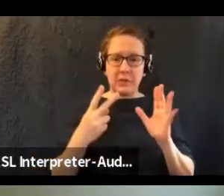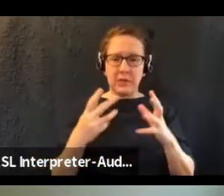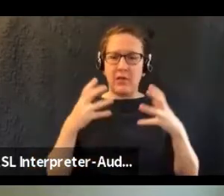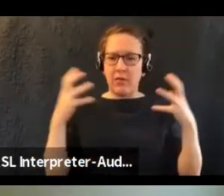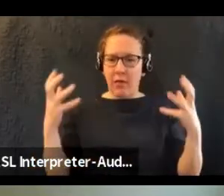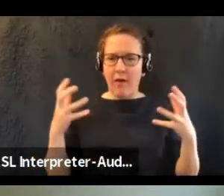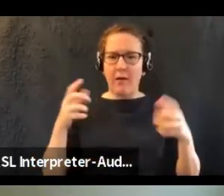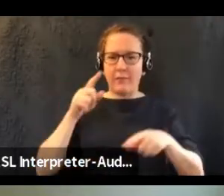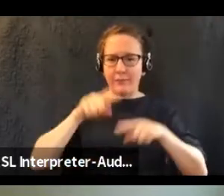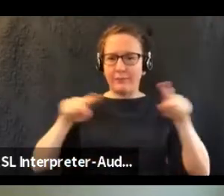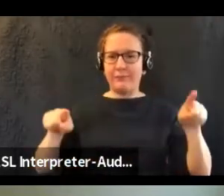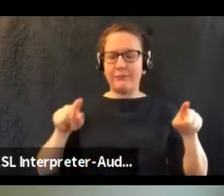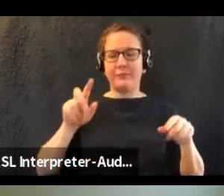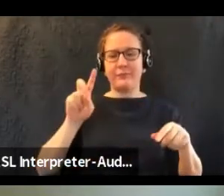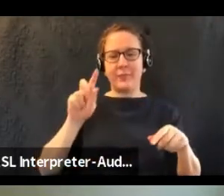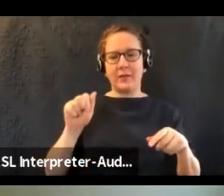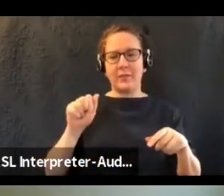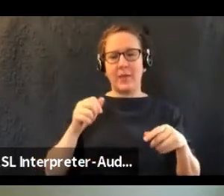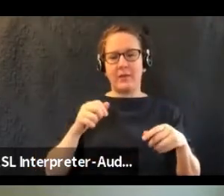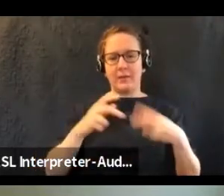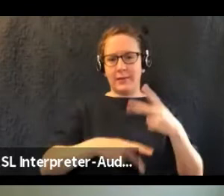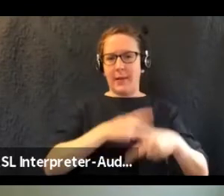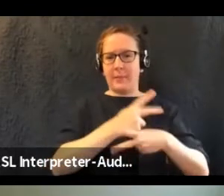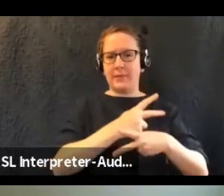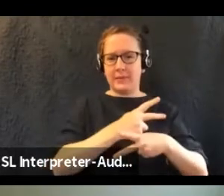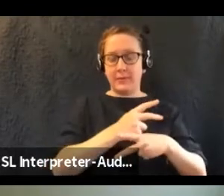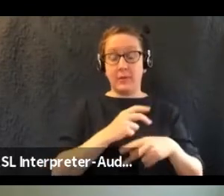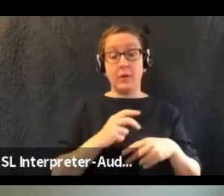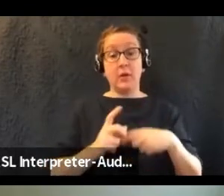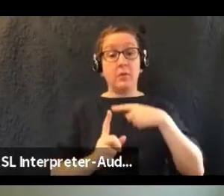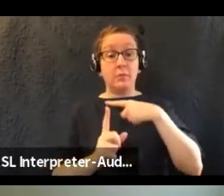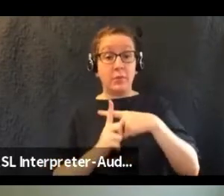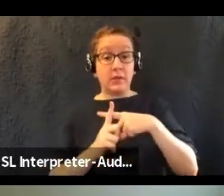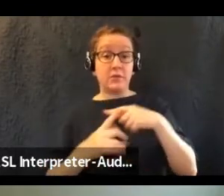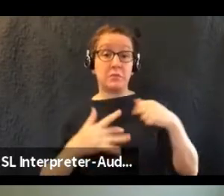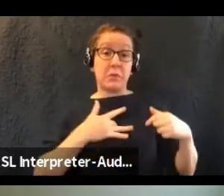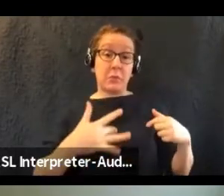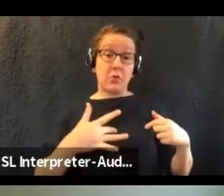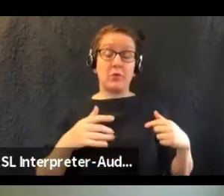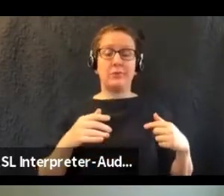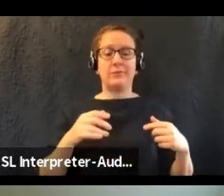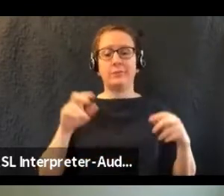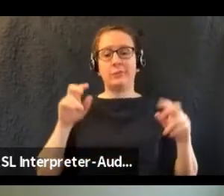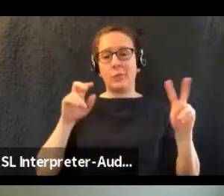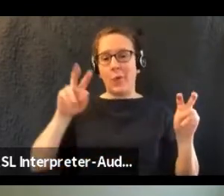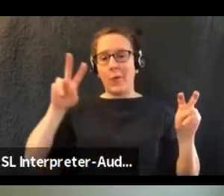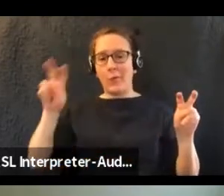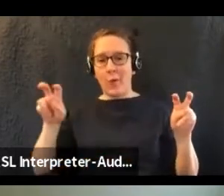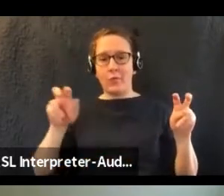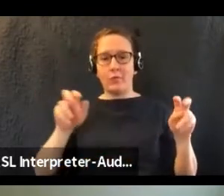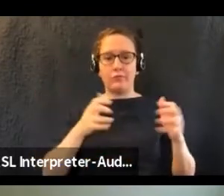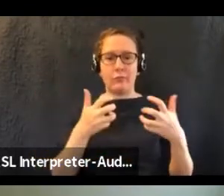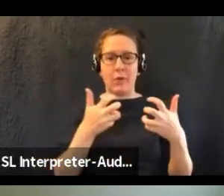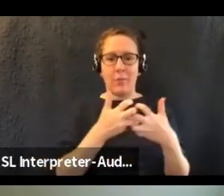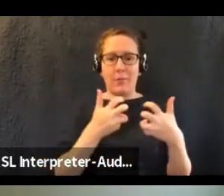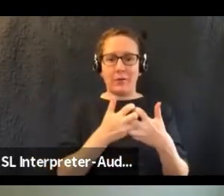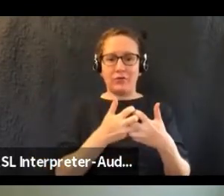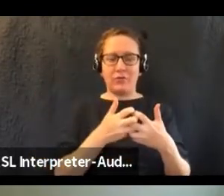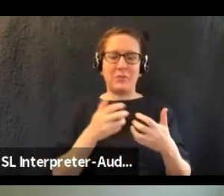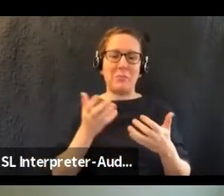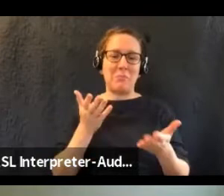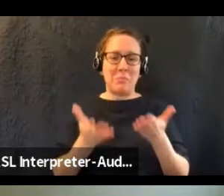of disabilities, as well as some typical, quote, unquote, accommodations that may provide